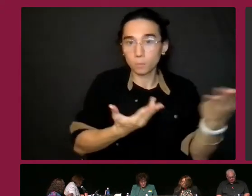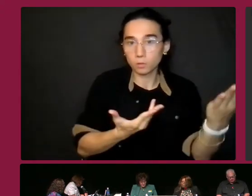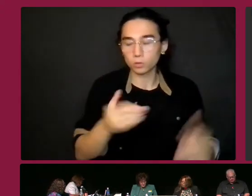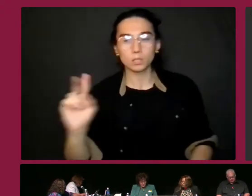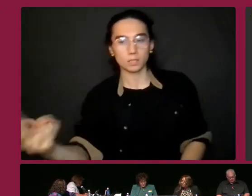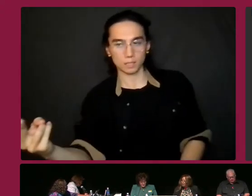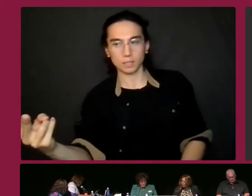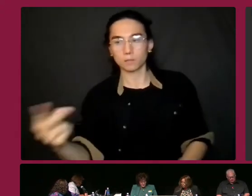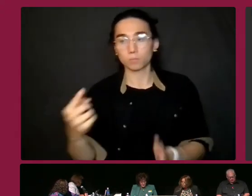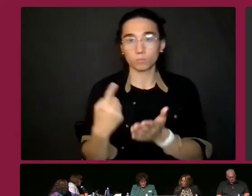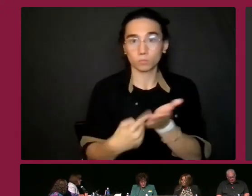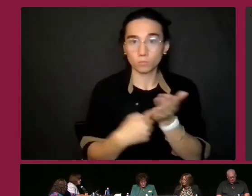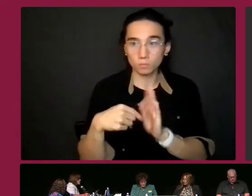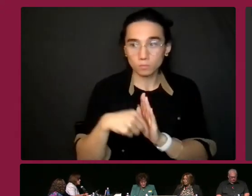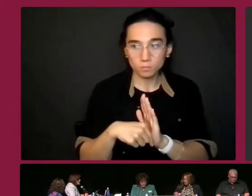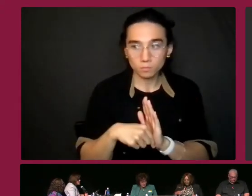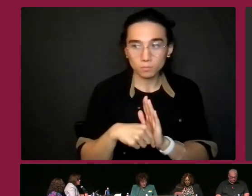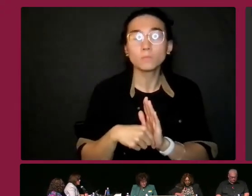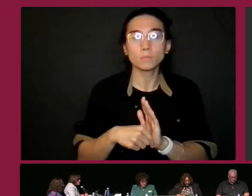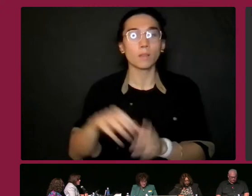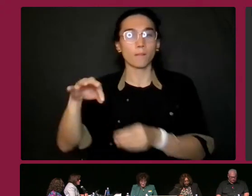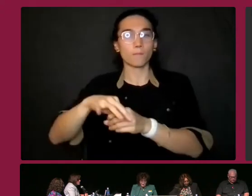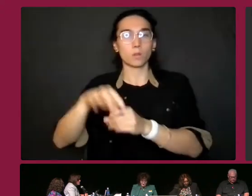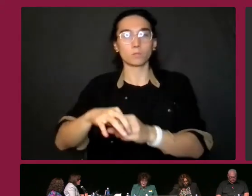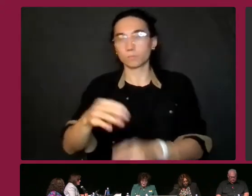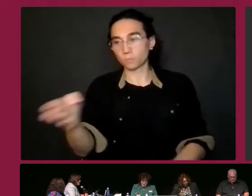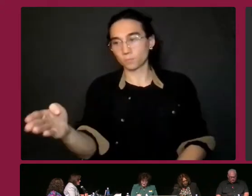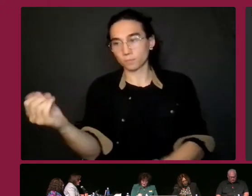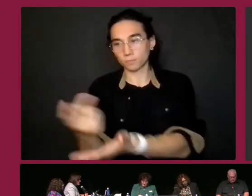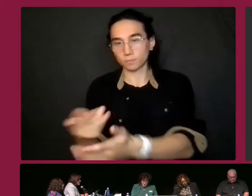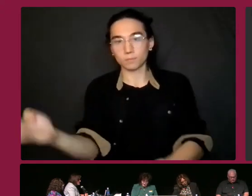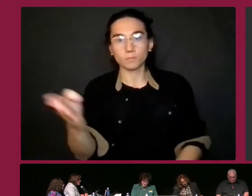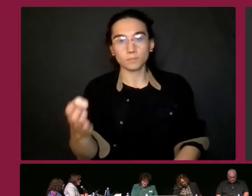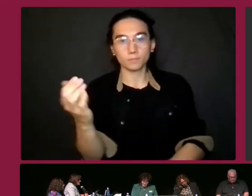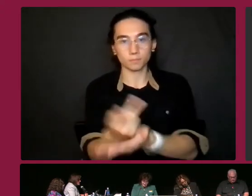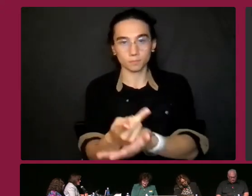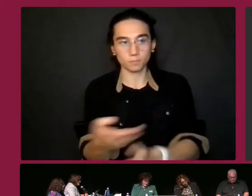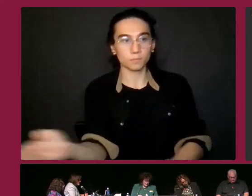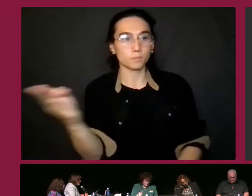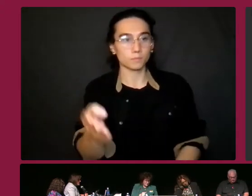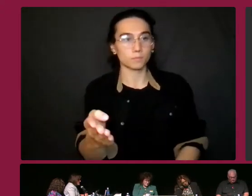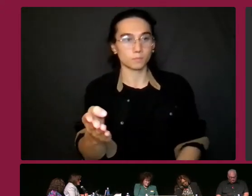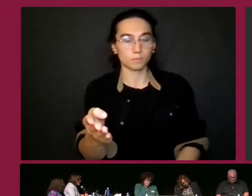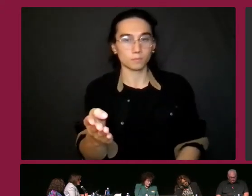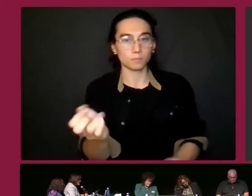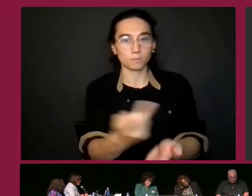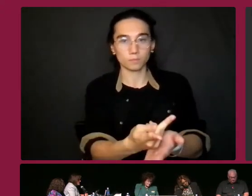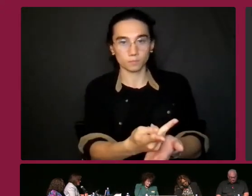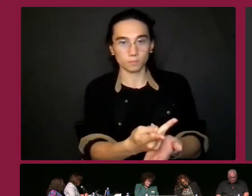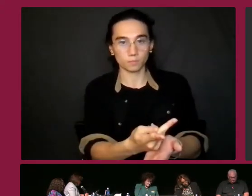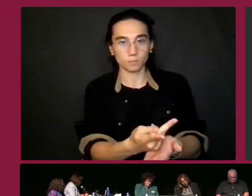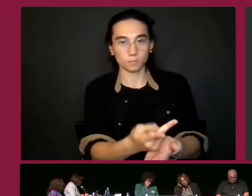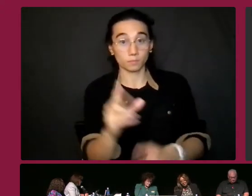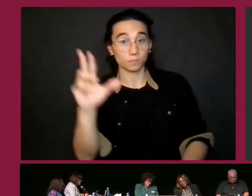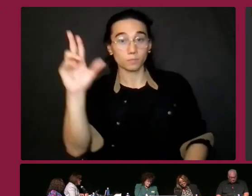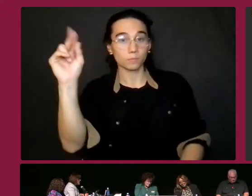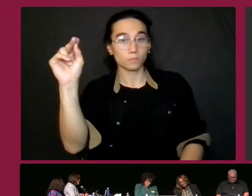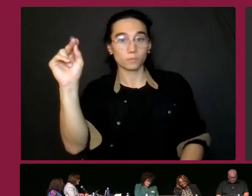Vote. Student Trustee Rivera? Approve. Trustee Gaines? Approve. Trustee Rives? No. Trustee Buffalo?